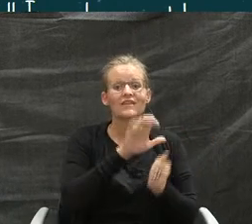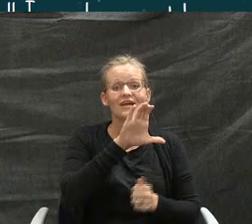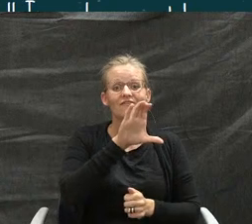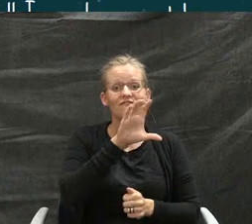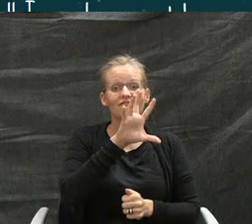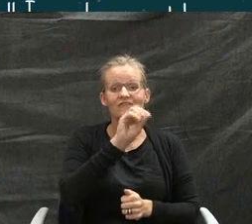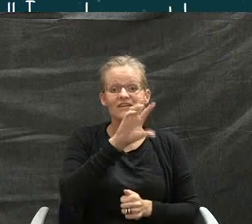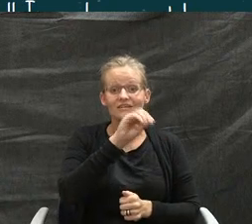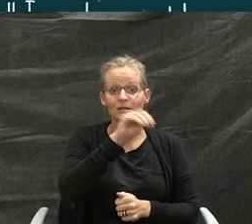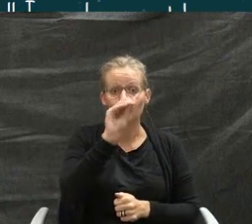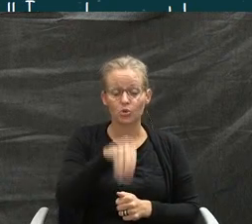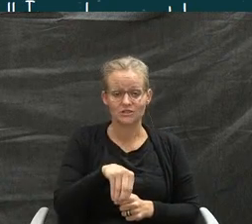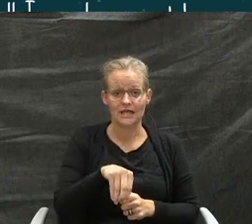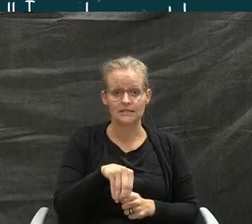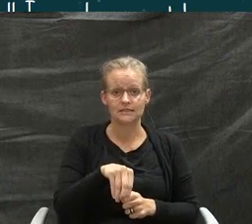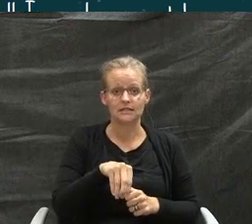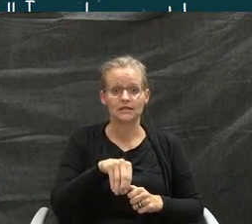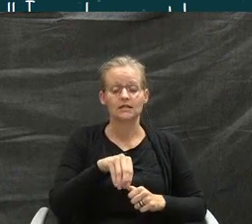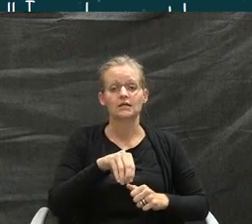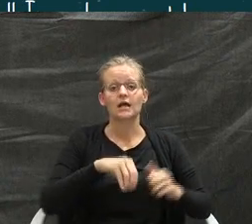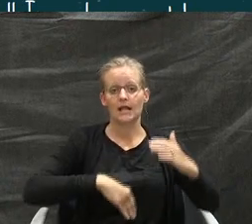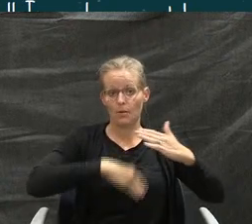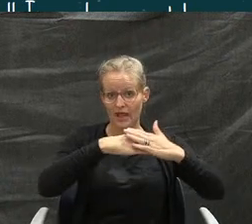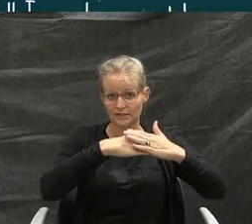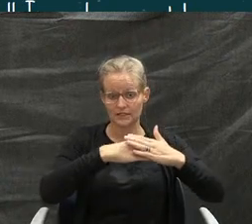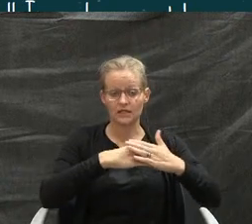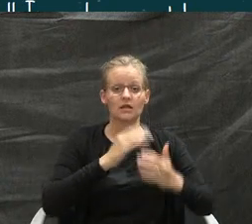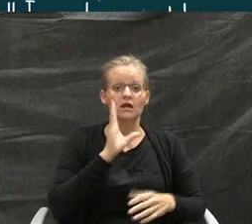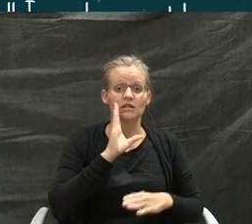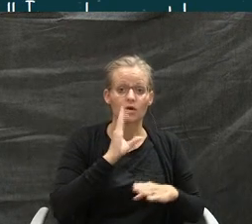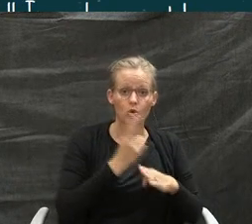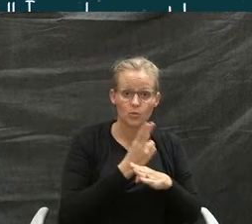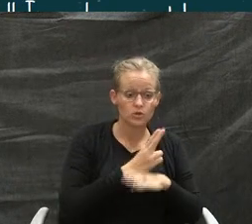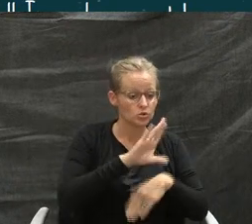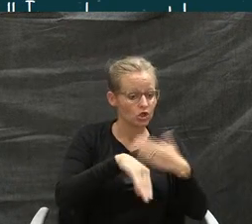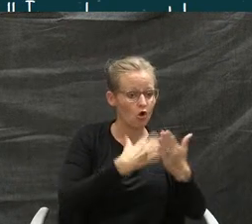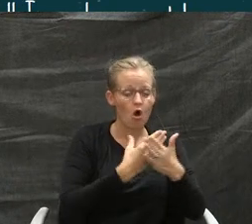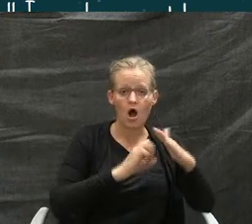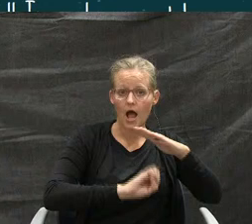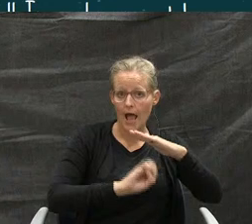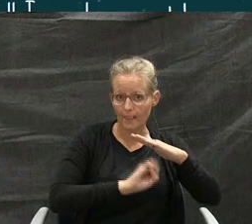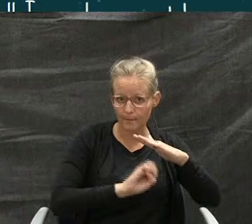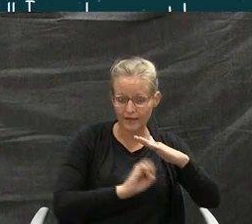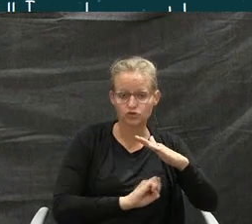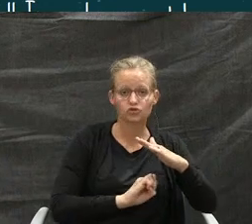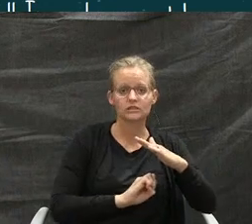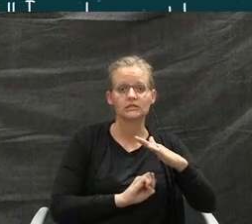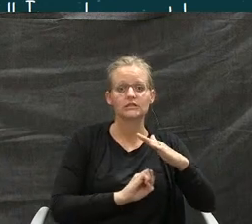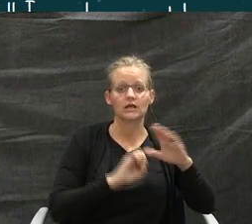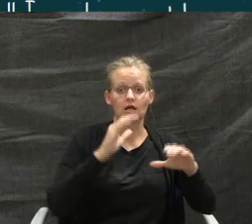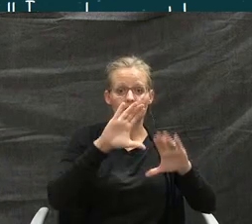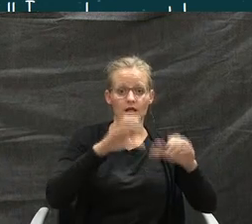be using. All of the elementary spaces students will be in their home schools following their regular schedule with specials